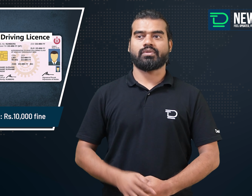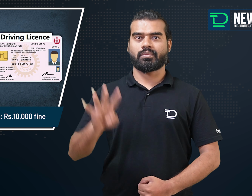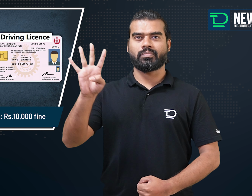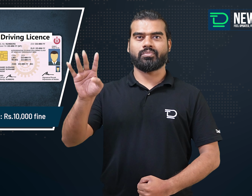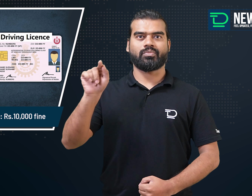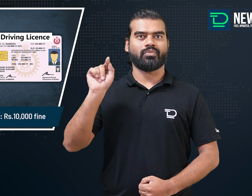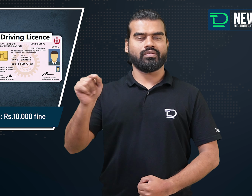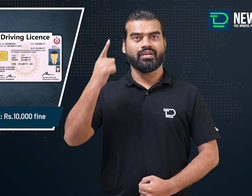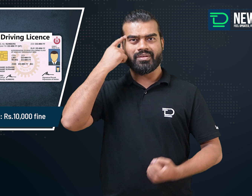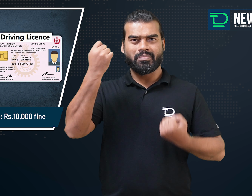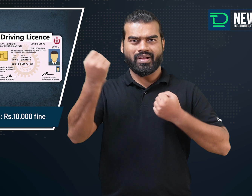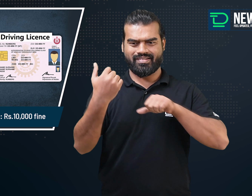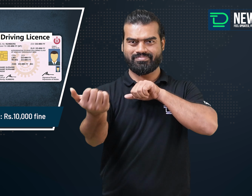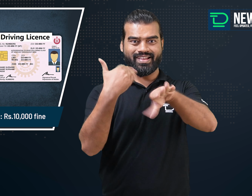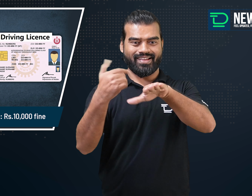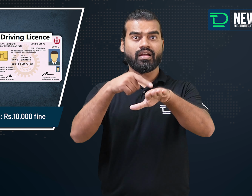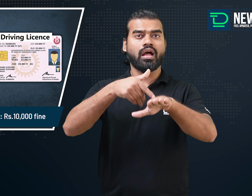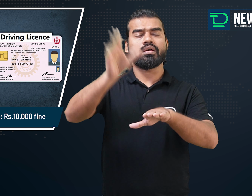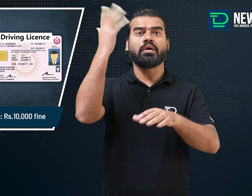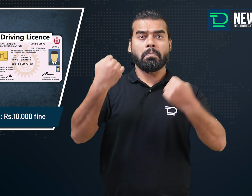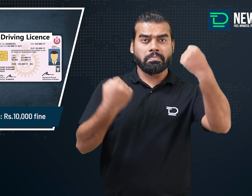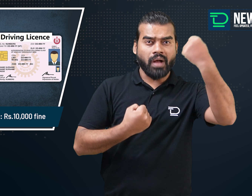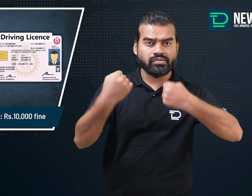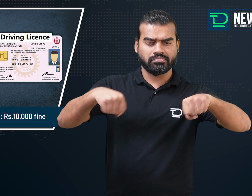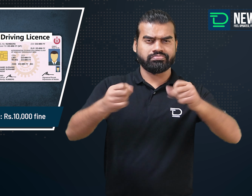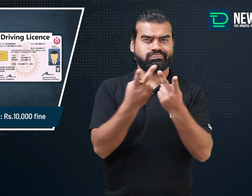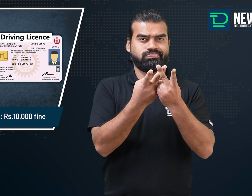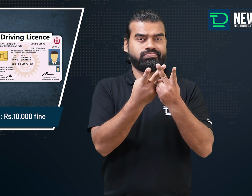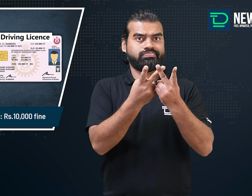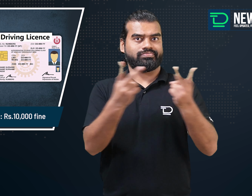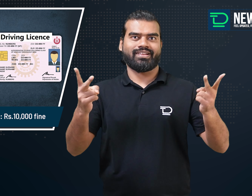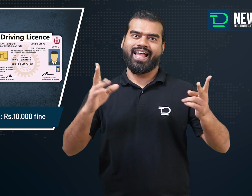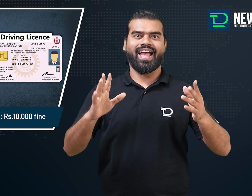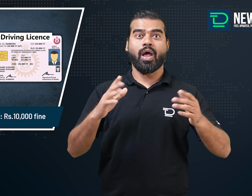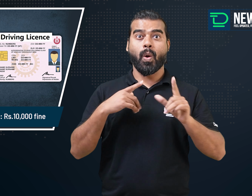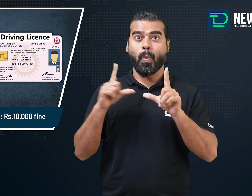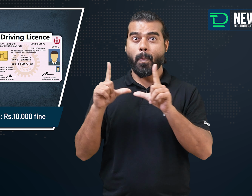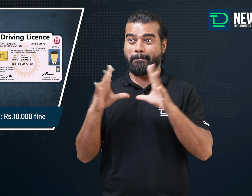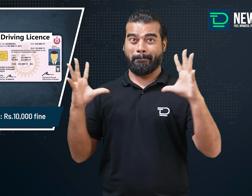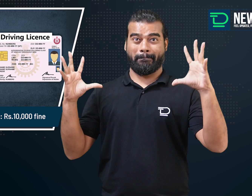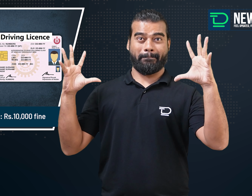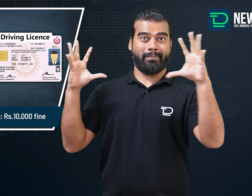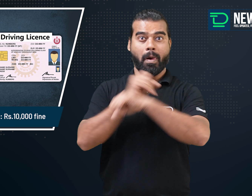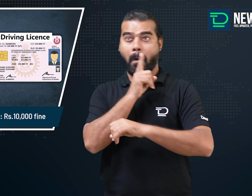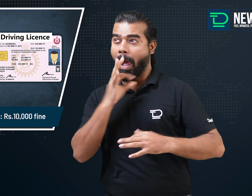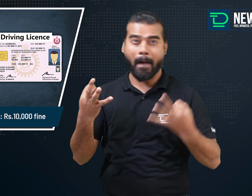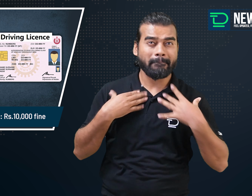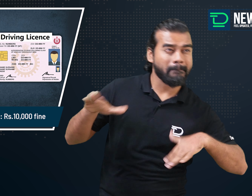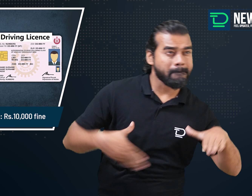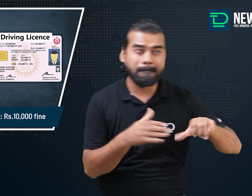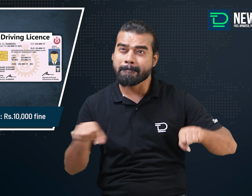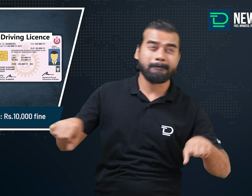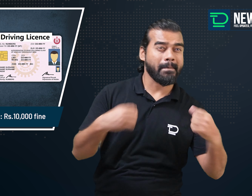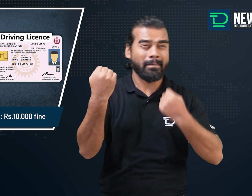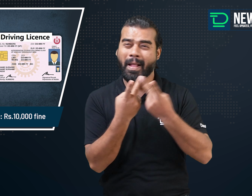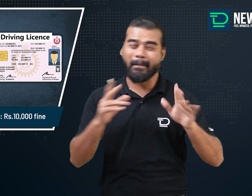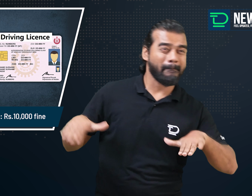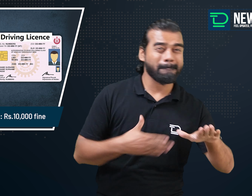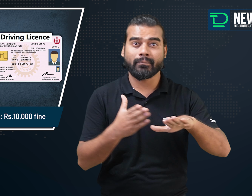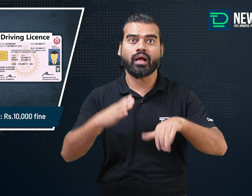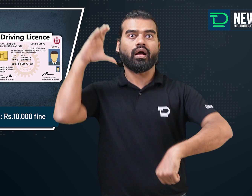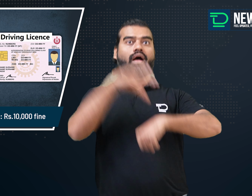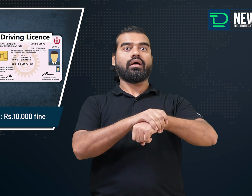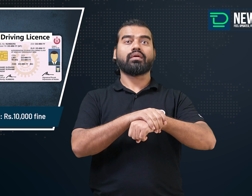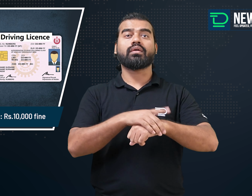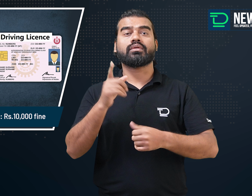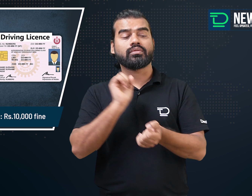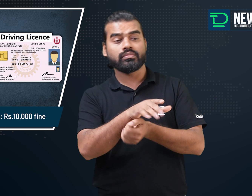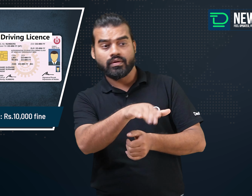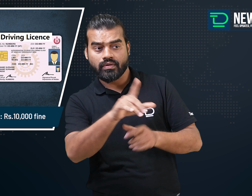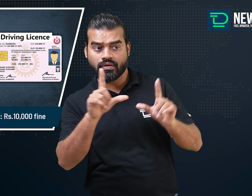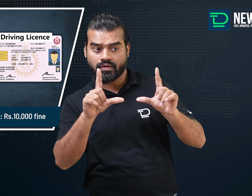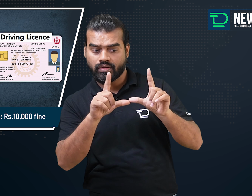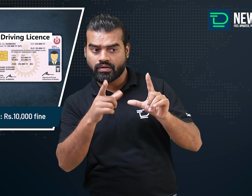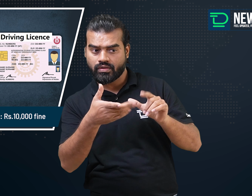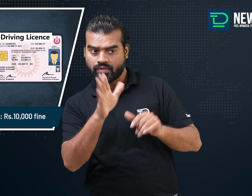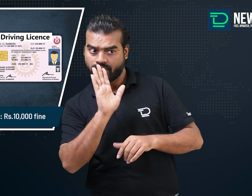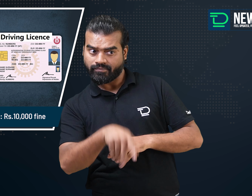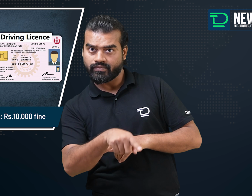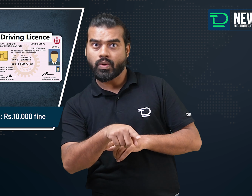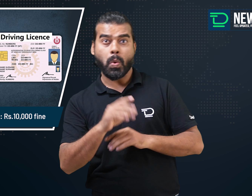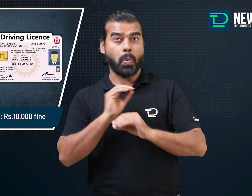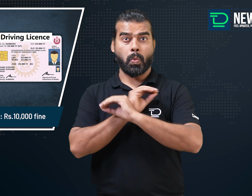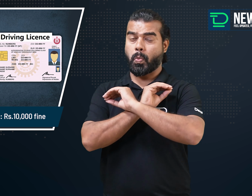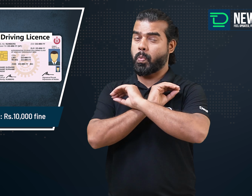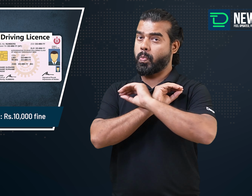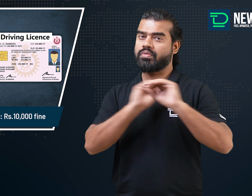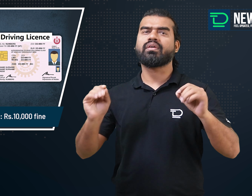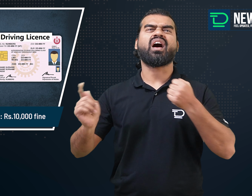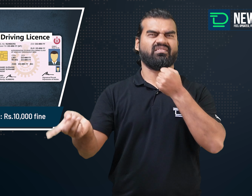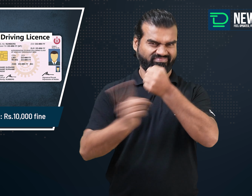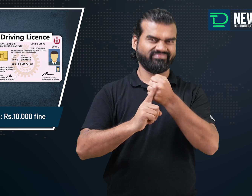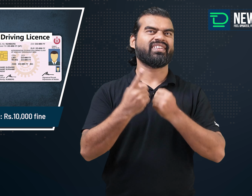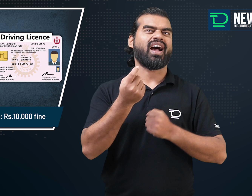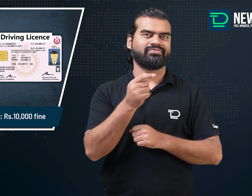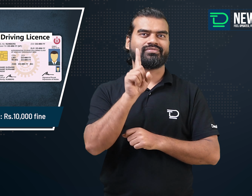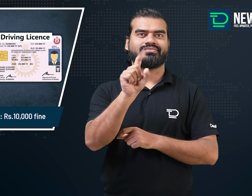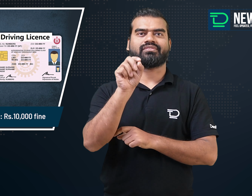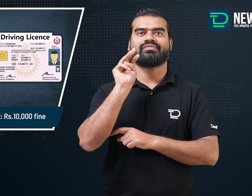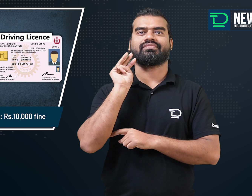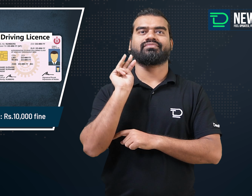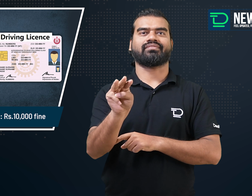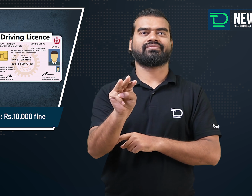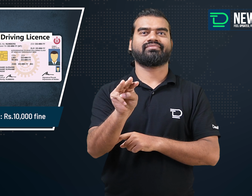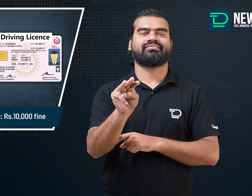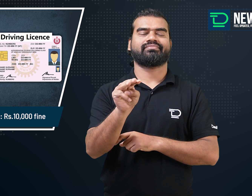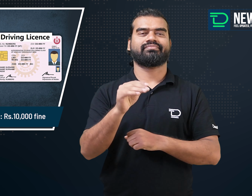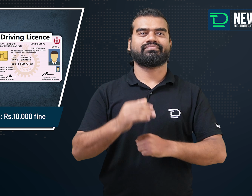4. Driving without a license: Rs.10,000 fine